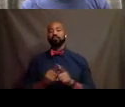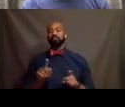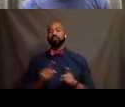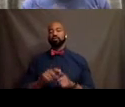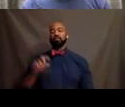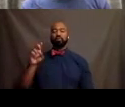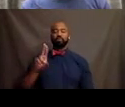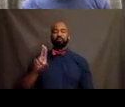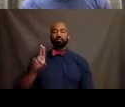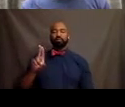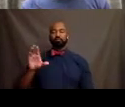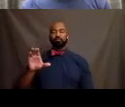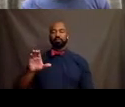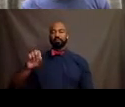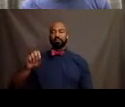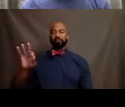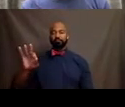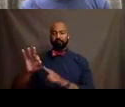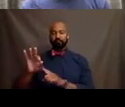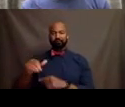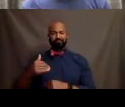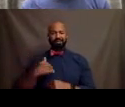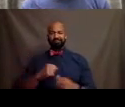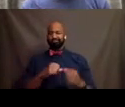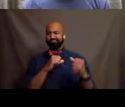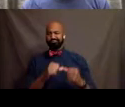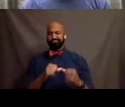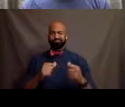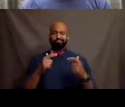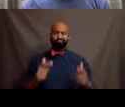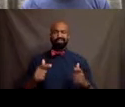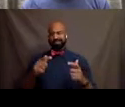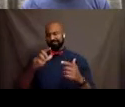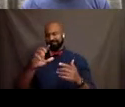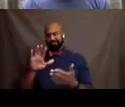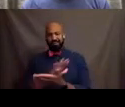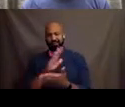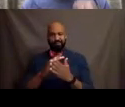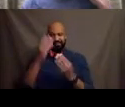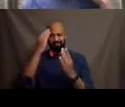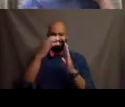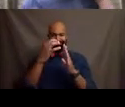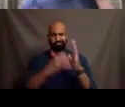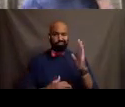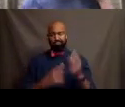they have this very robust document to help support providers and patients in getting some great information.